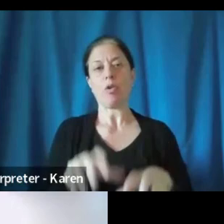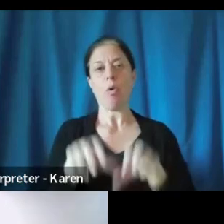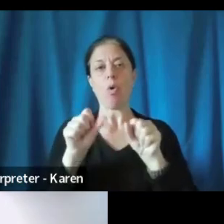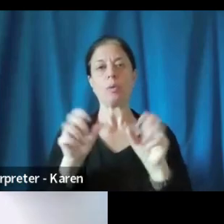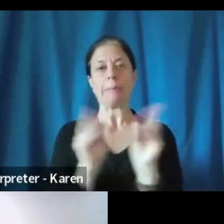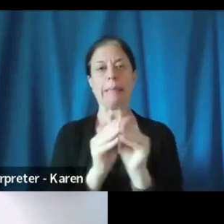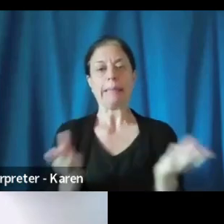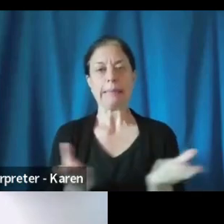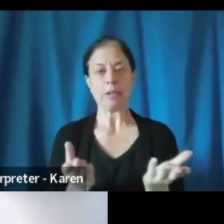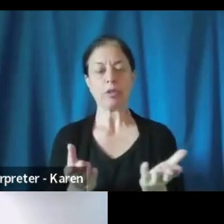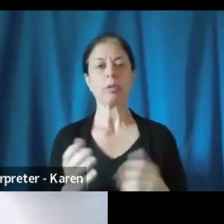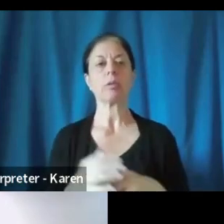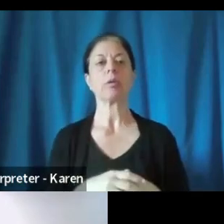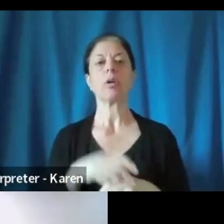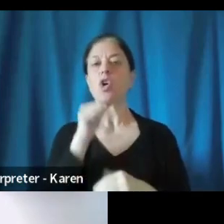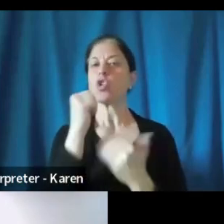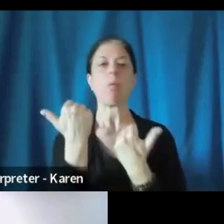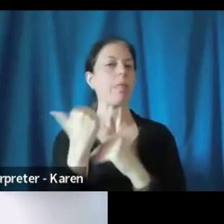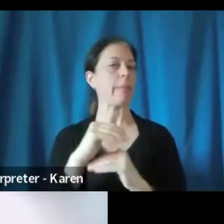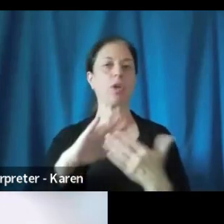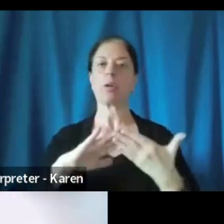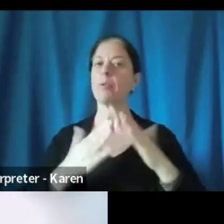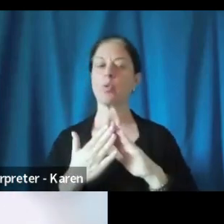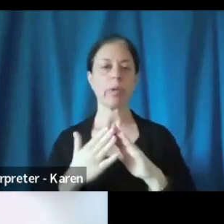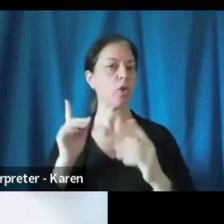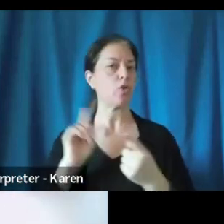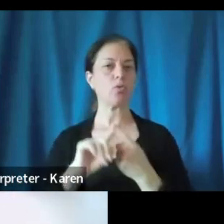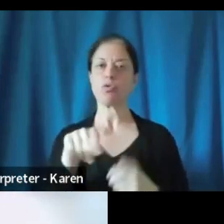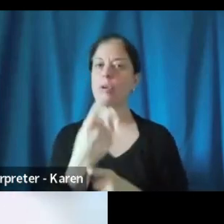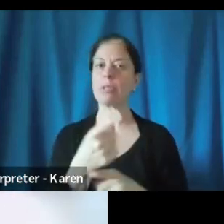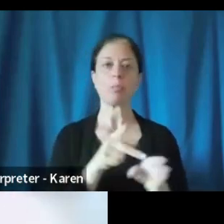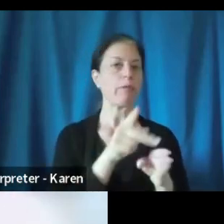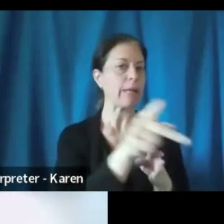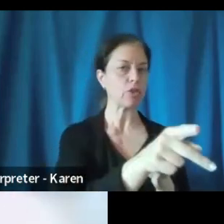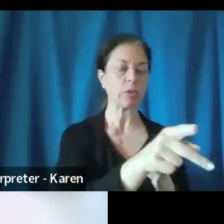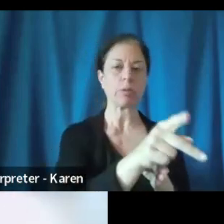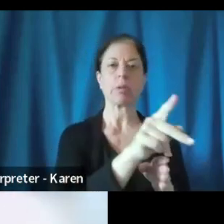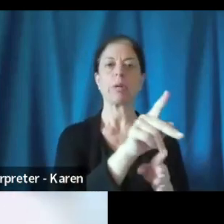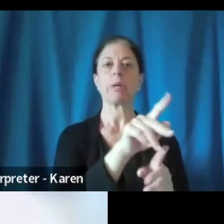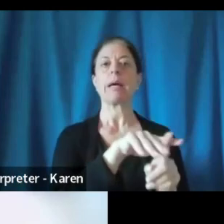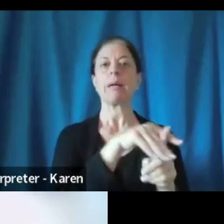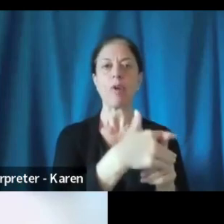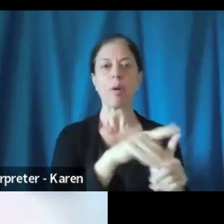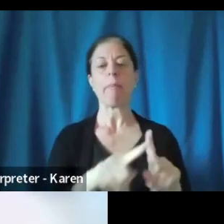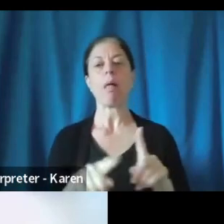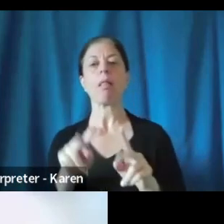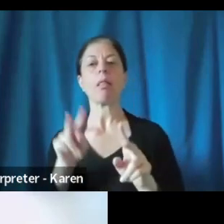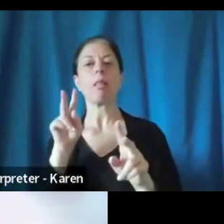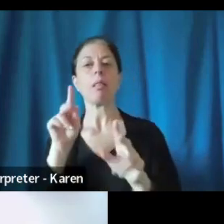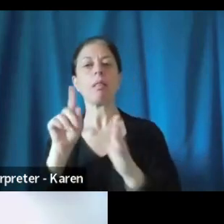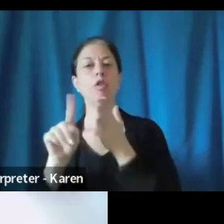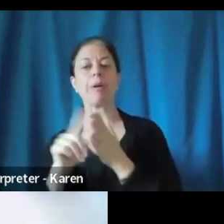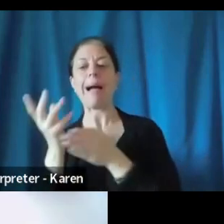accessible venue. So the chapter can hold meetings here. Don't limit your community to just like